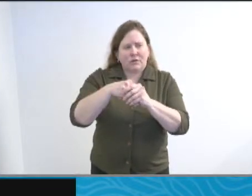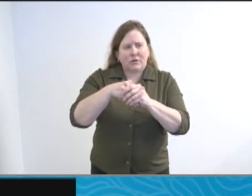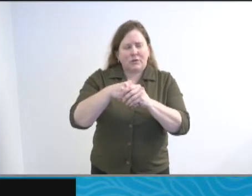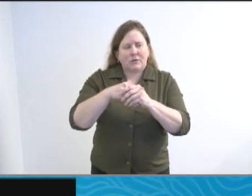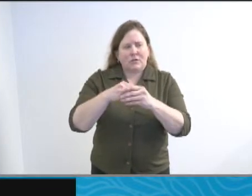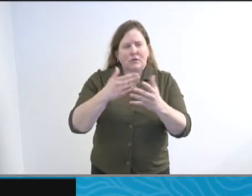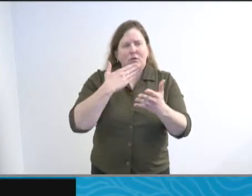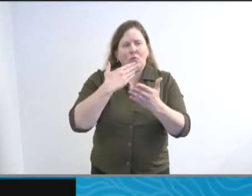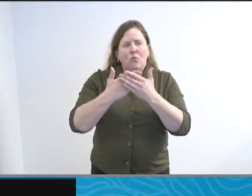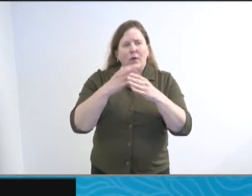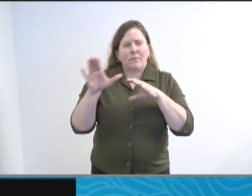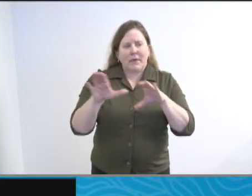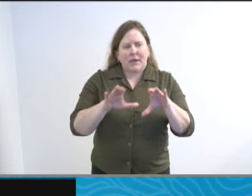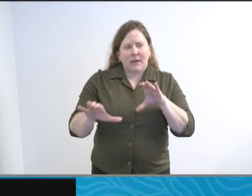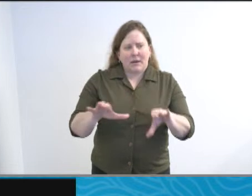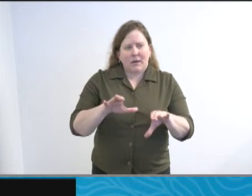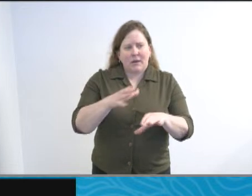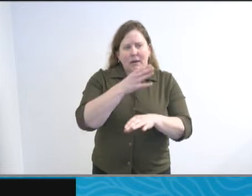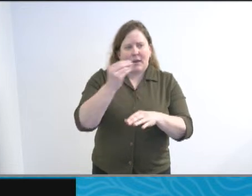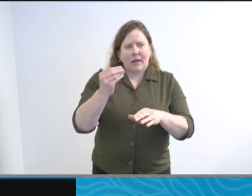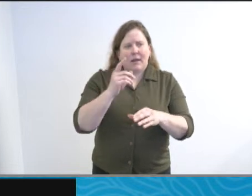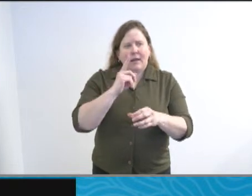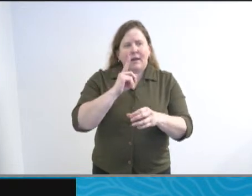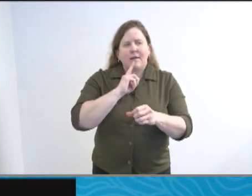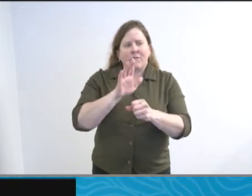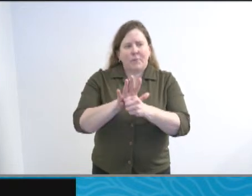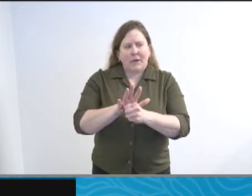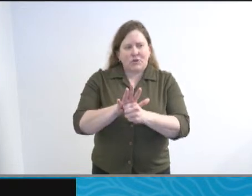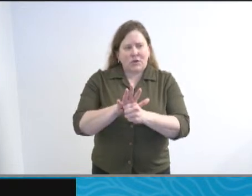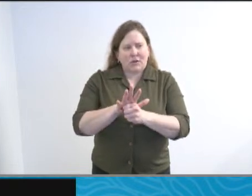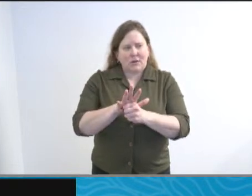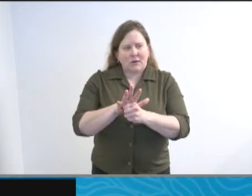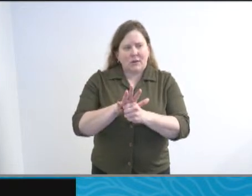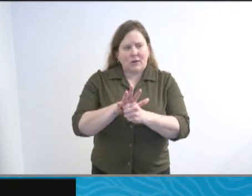and affirmation, as well as future focused facilities and tech infrastructure.